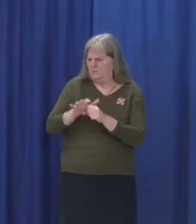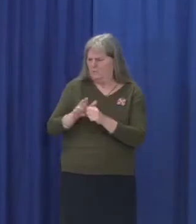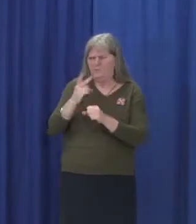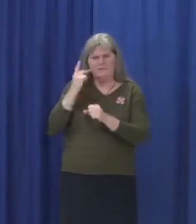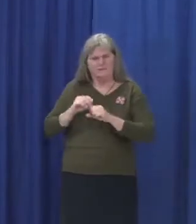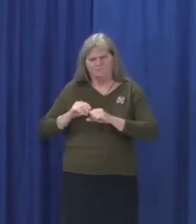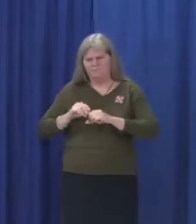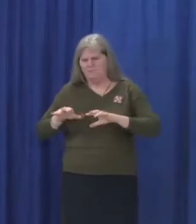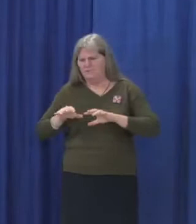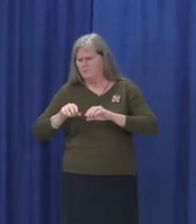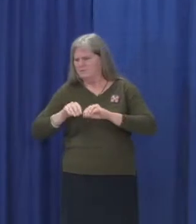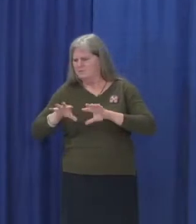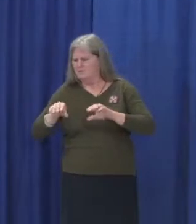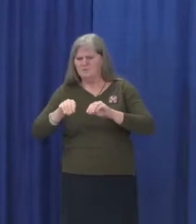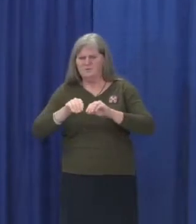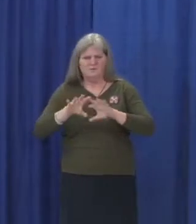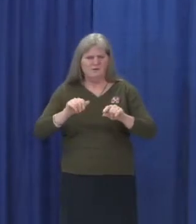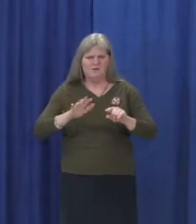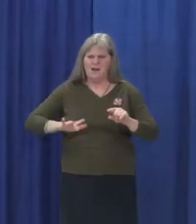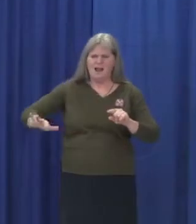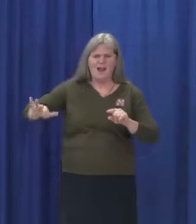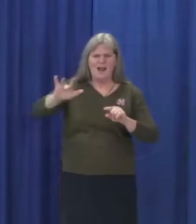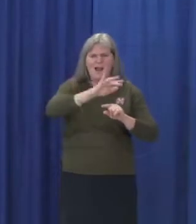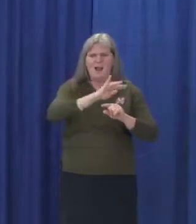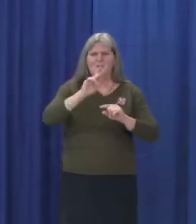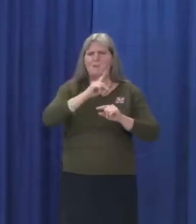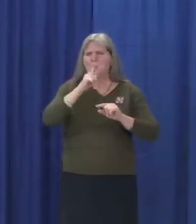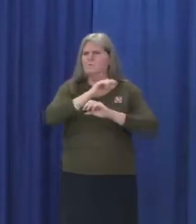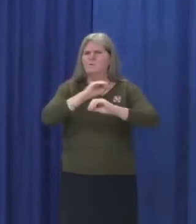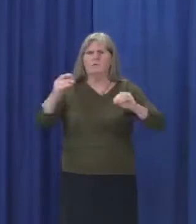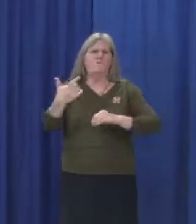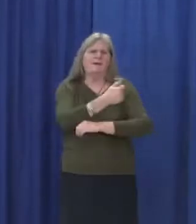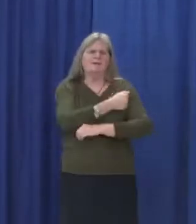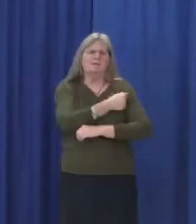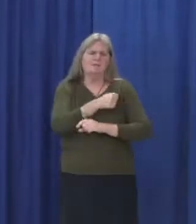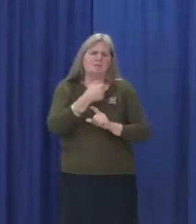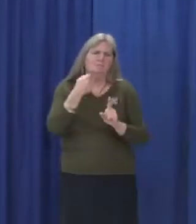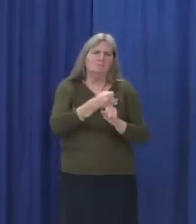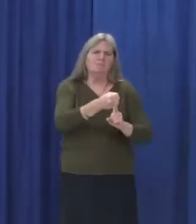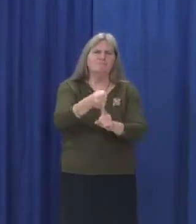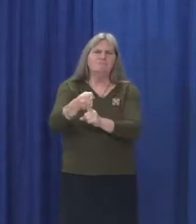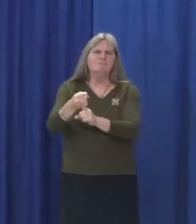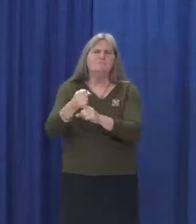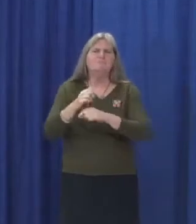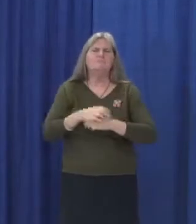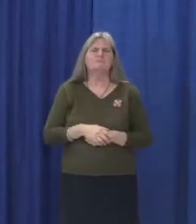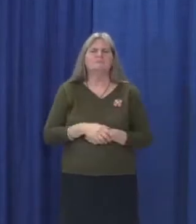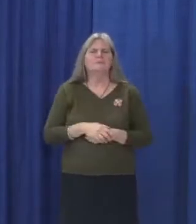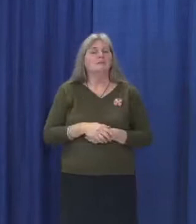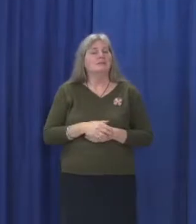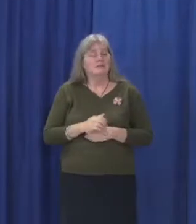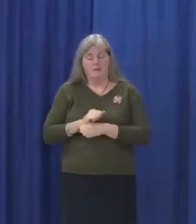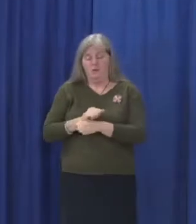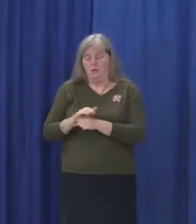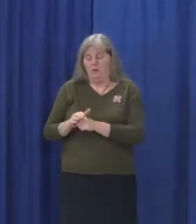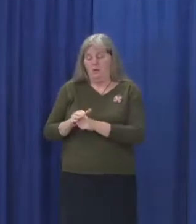spread quickly and ruthlessly through our unvaccinated population. The spread of variants